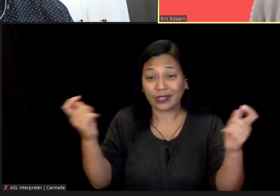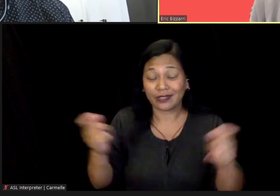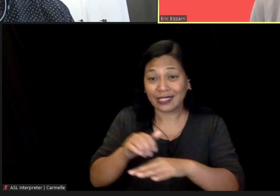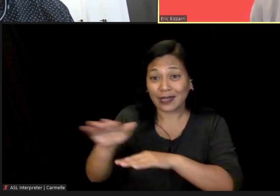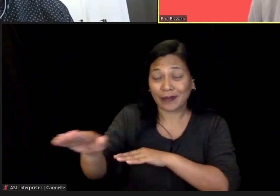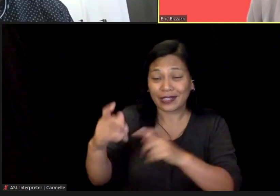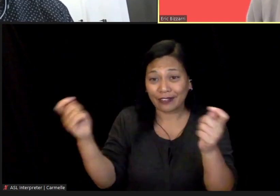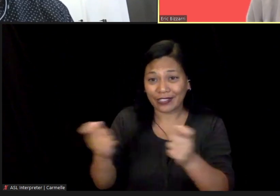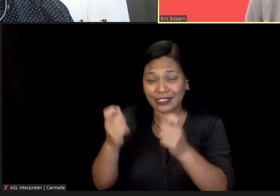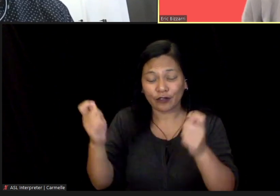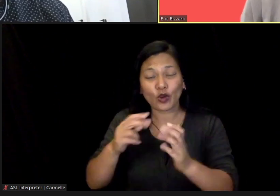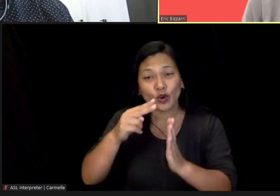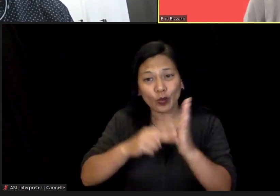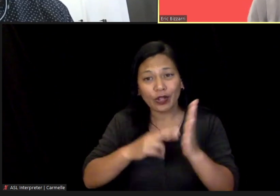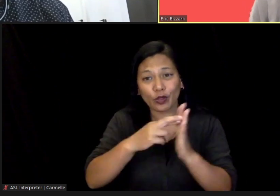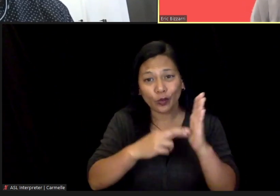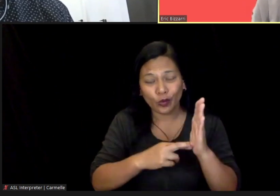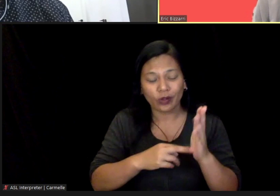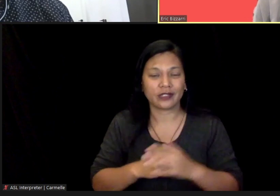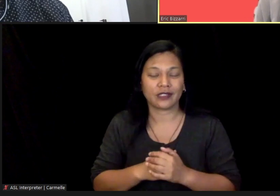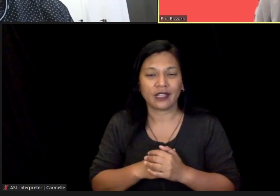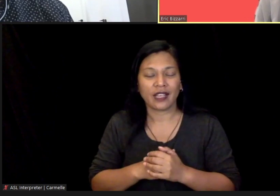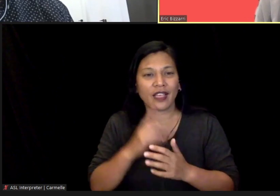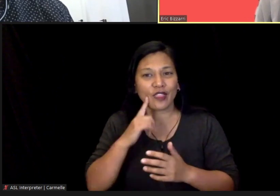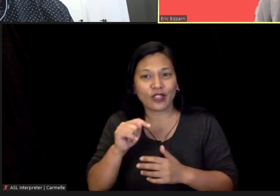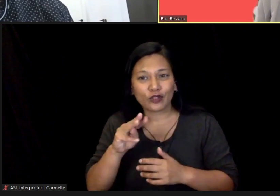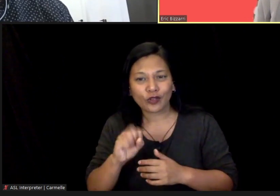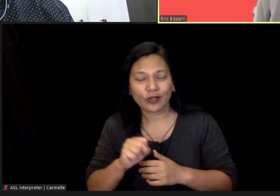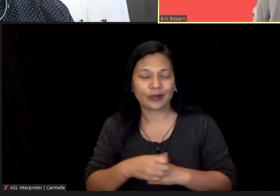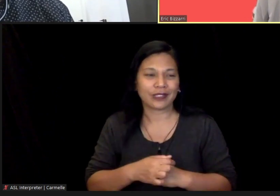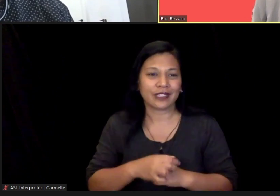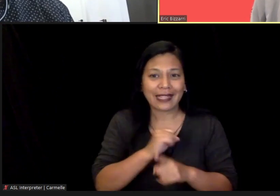Reading the terms and conditions, reading the guidelines, understanding, you know, do I have a shot at this?